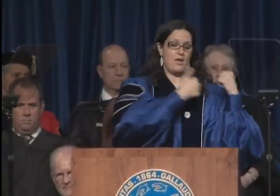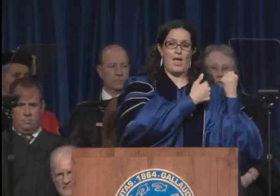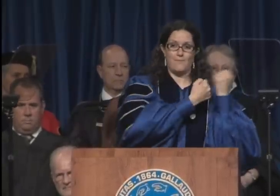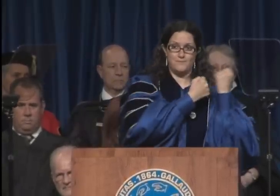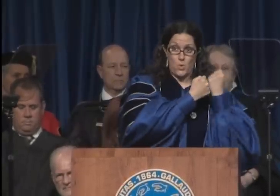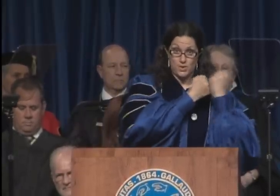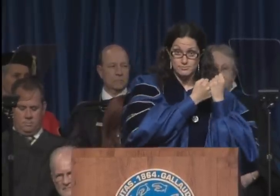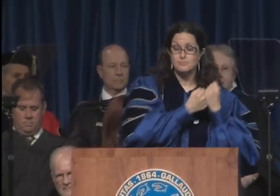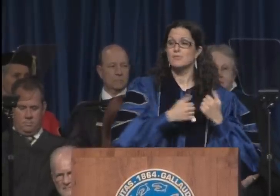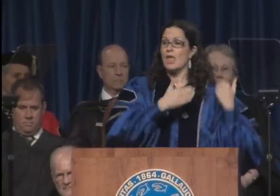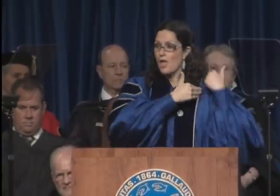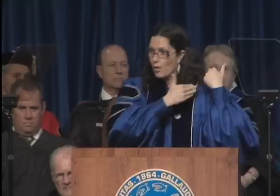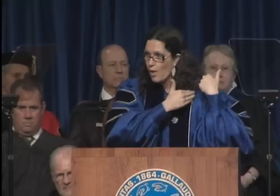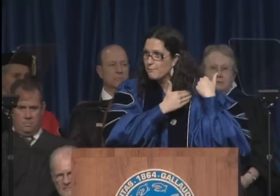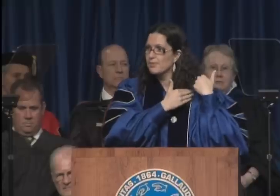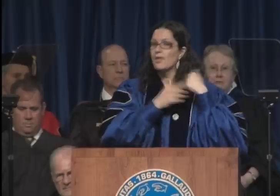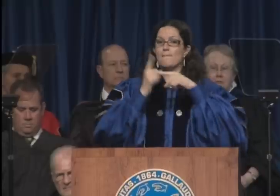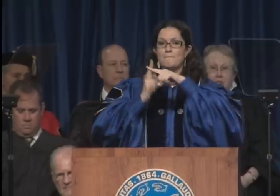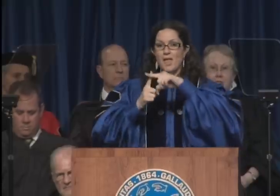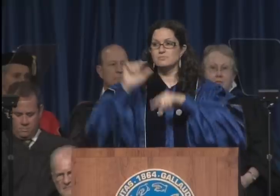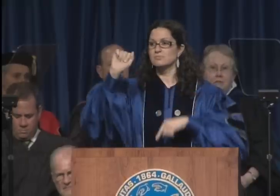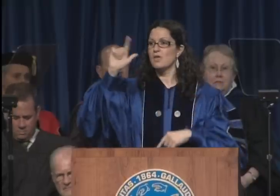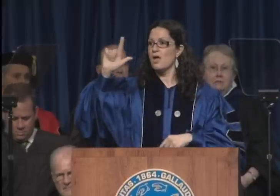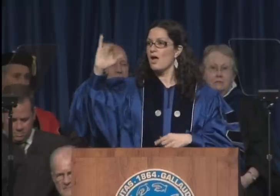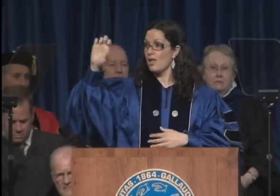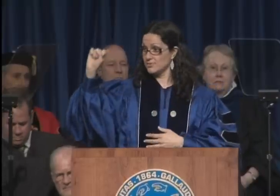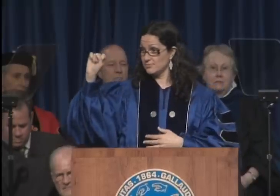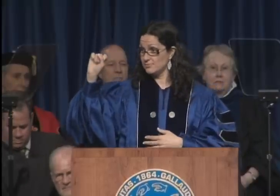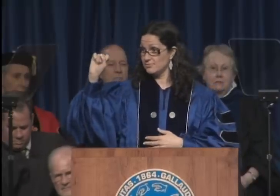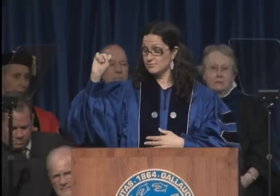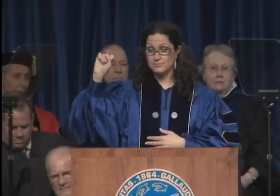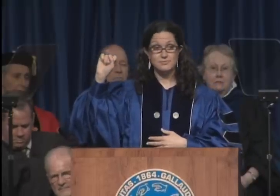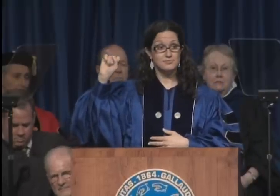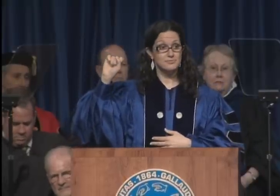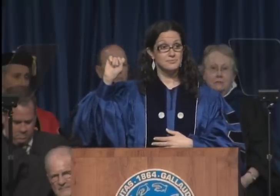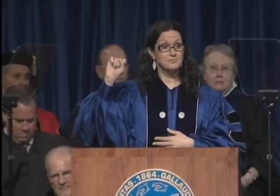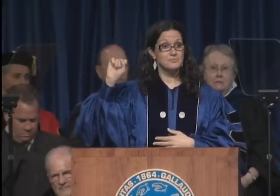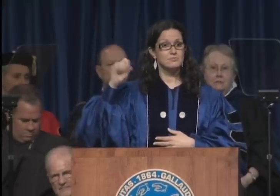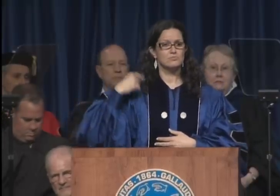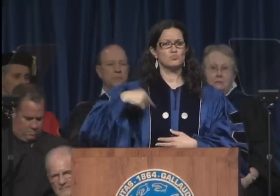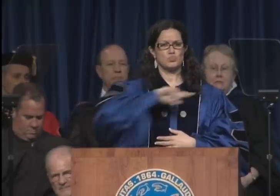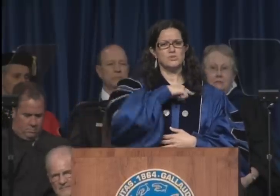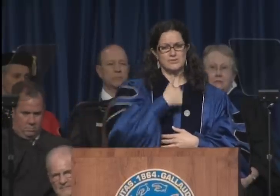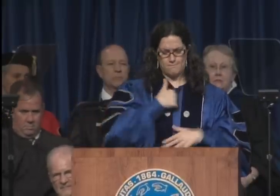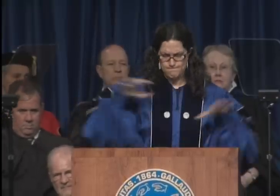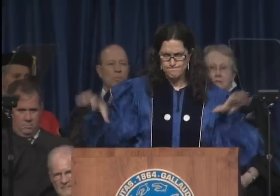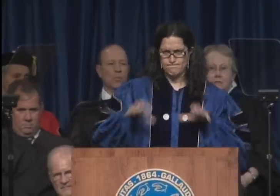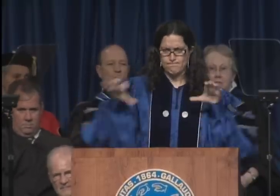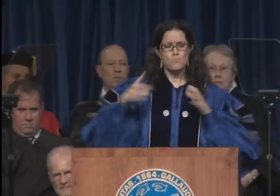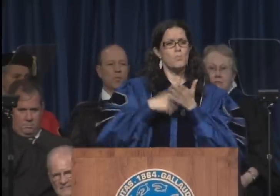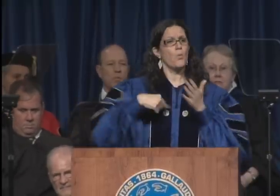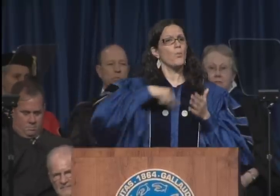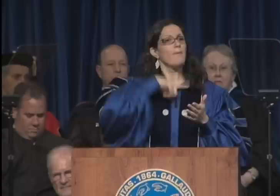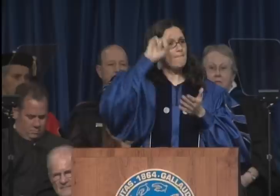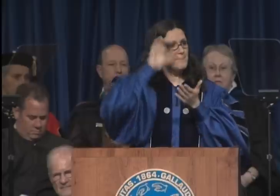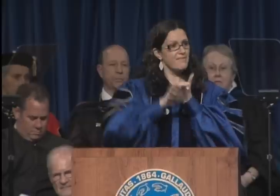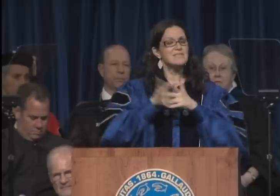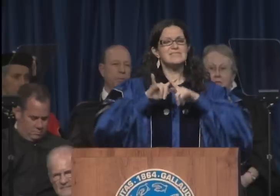Gallaudet has taught us how important it is to be accountable, and how to be effective advocates and allies.